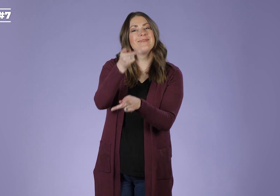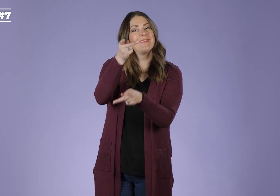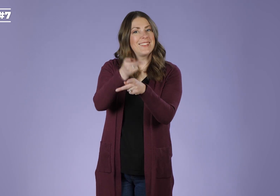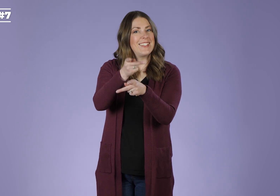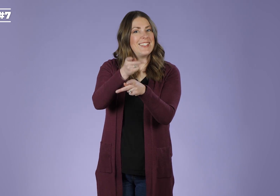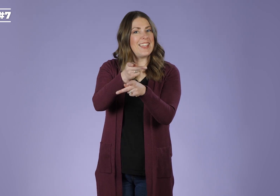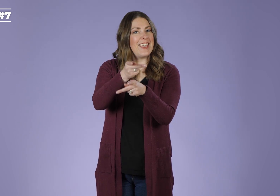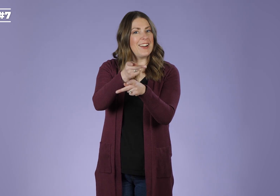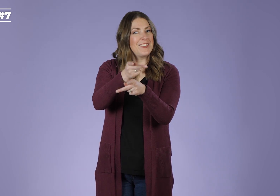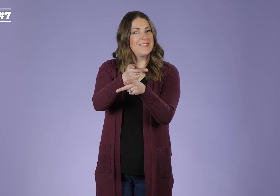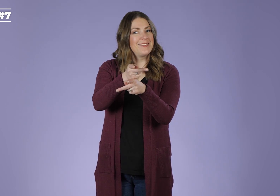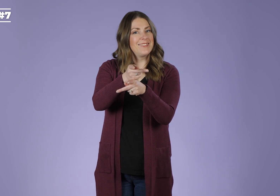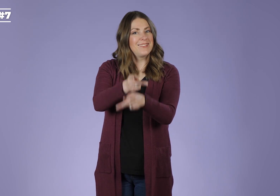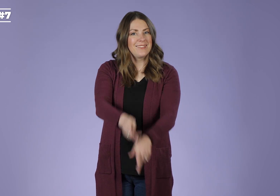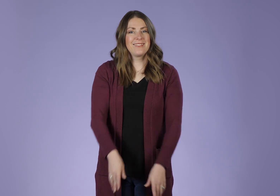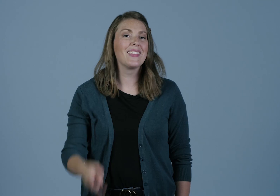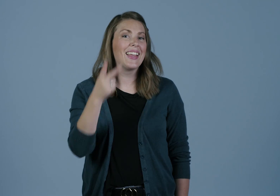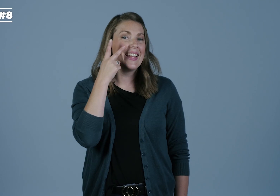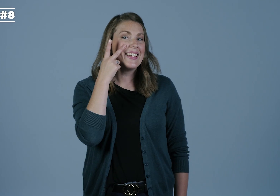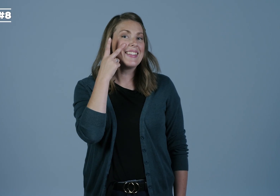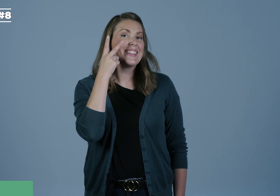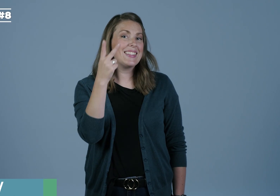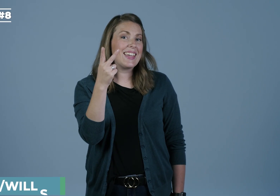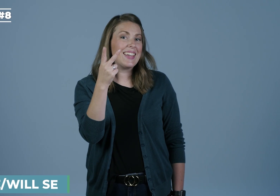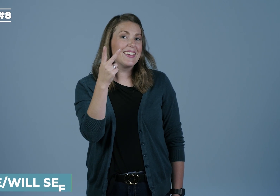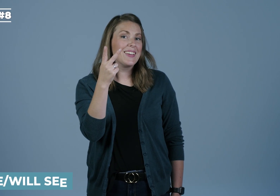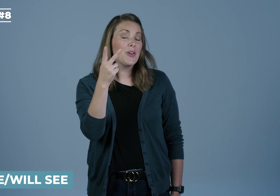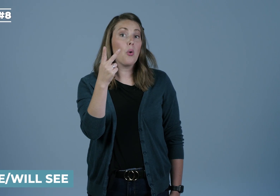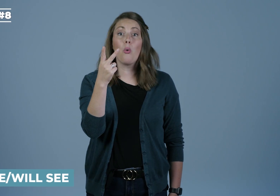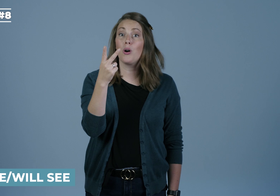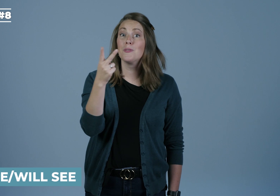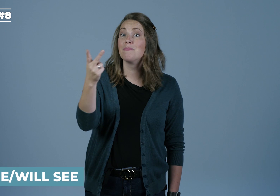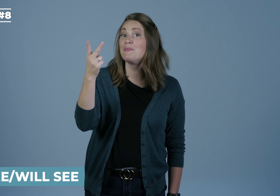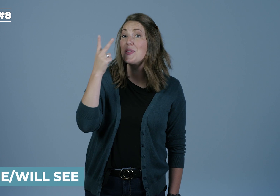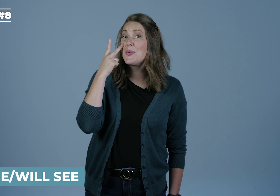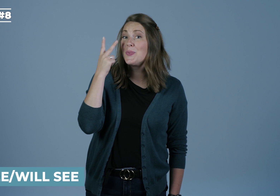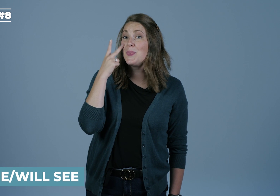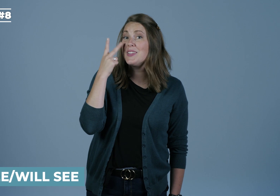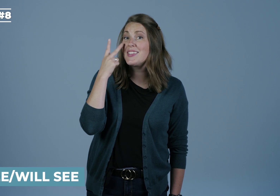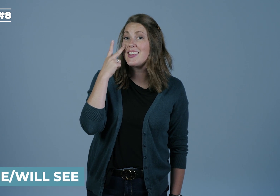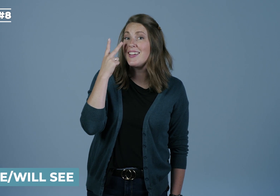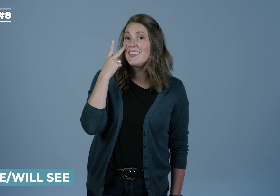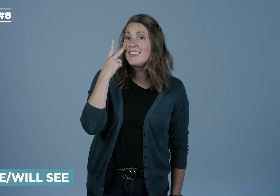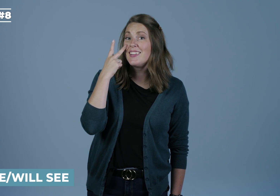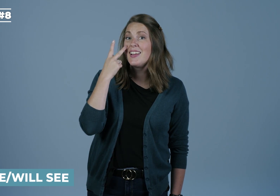non-dominant one 'take care.' 'See or we'll see.'